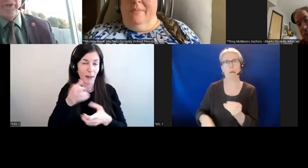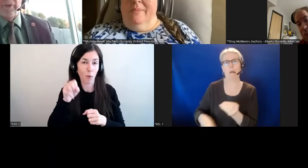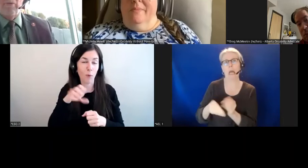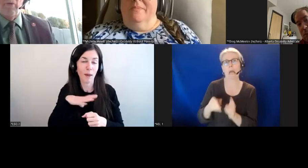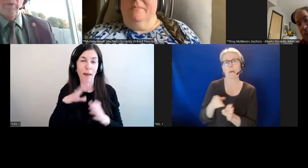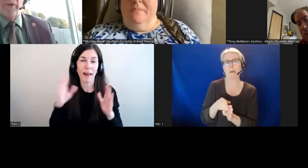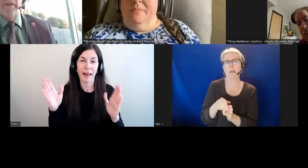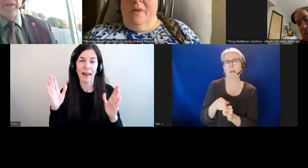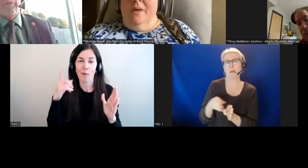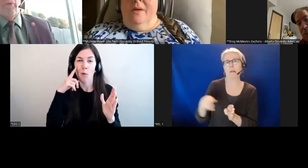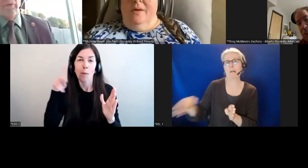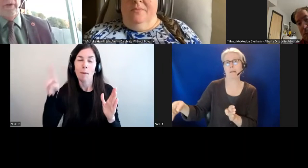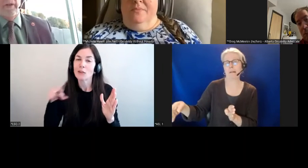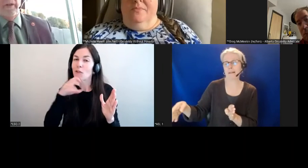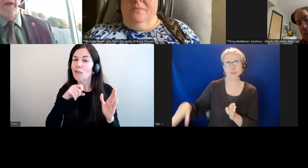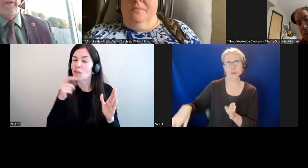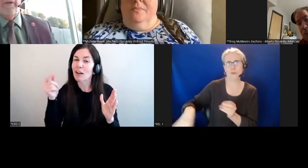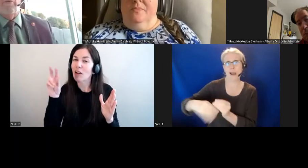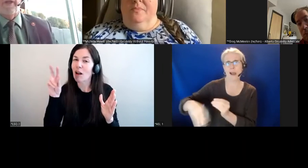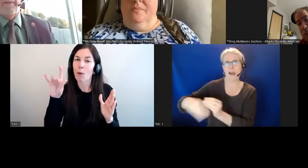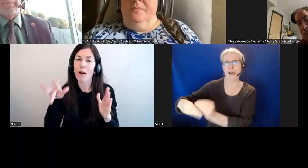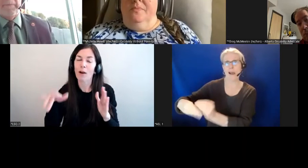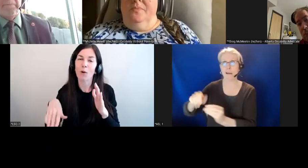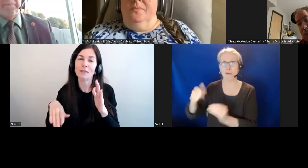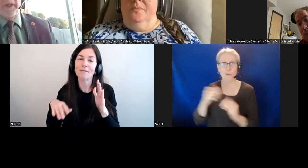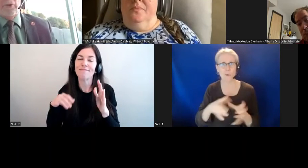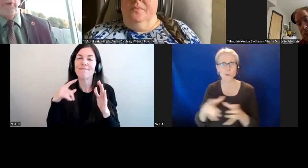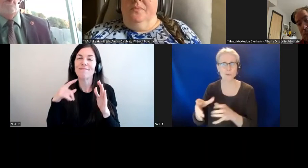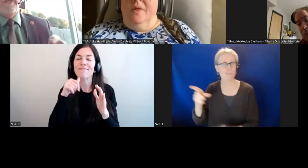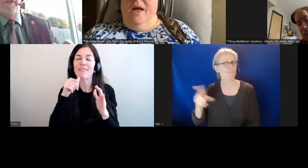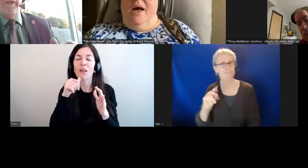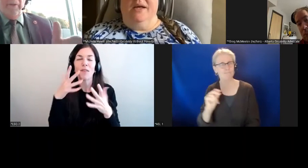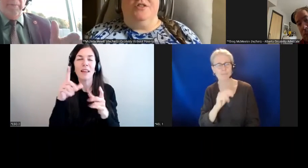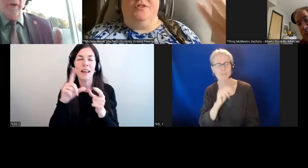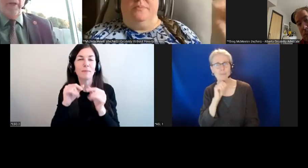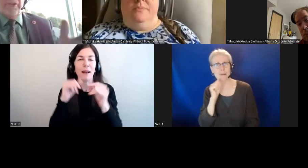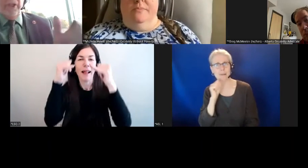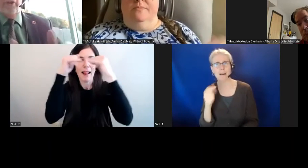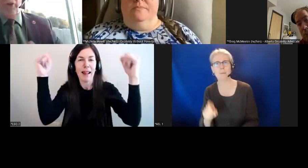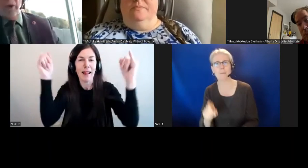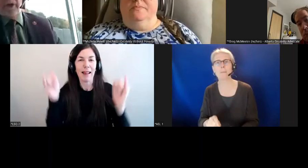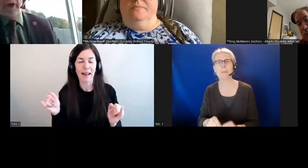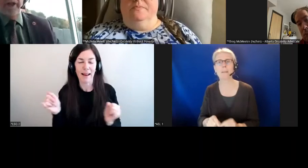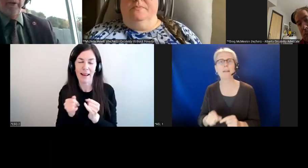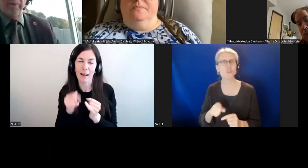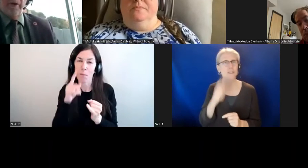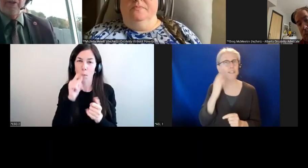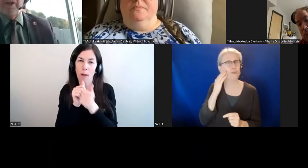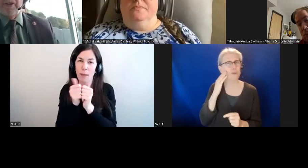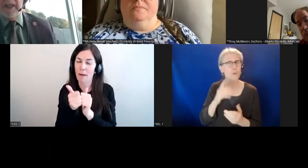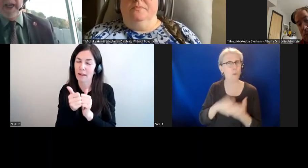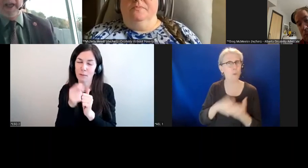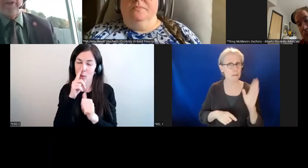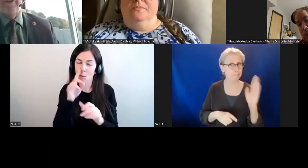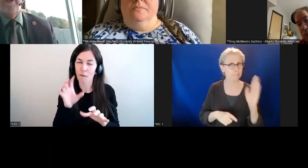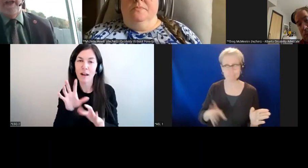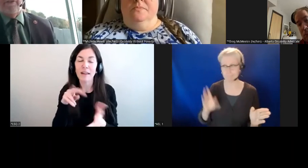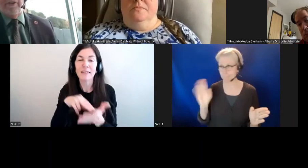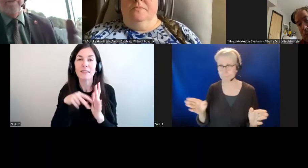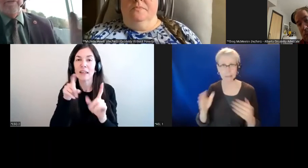BOUNDS. THAT WON'T HAPPEN. KNOWING THE PARTS YOU CAN WORK ON AND THE PARTS YOU CAN'T AT THE